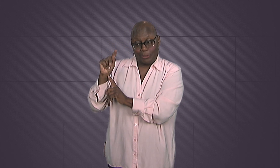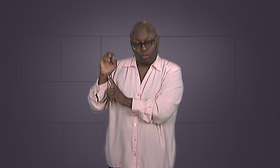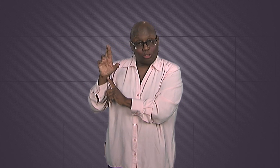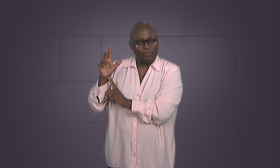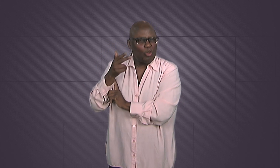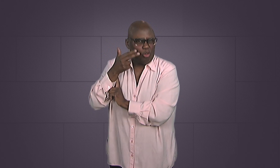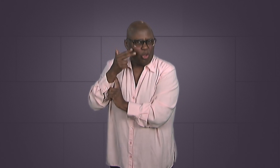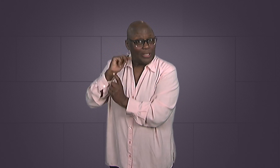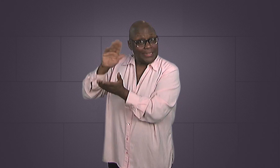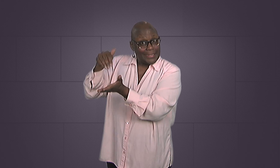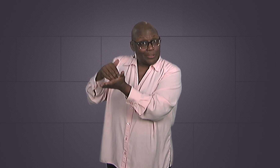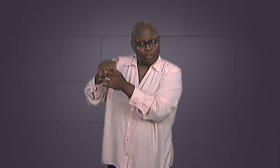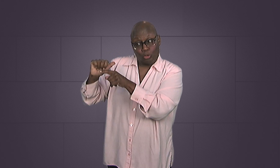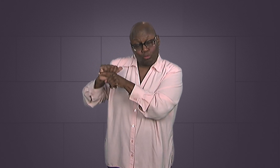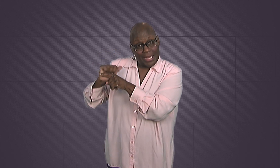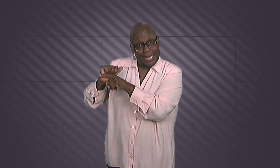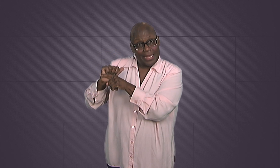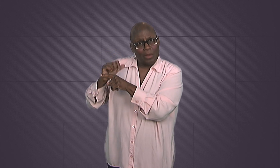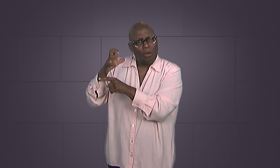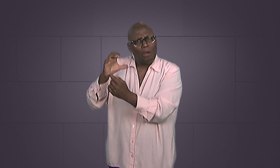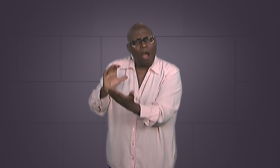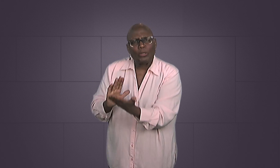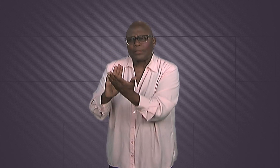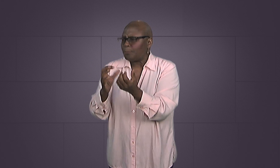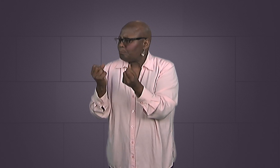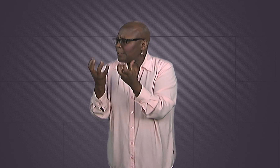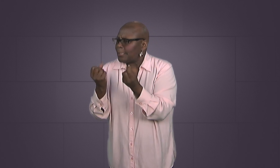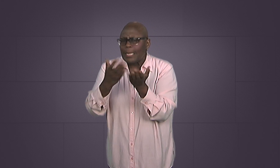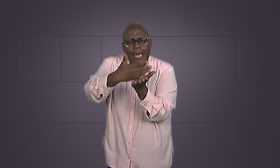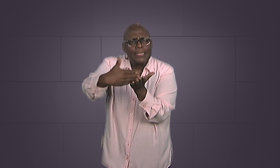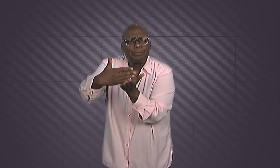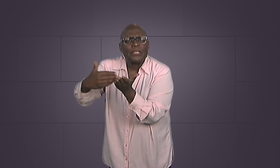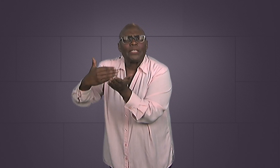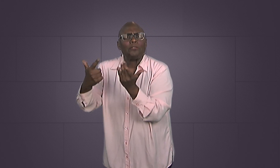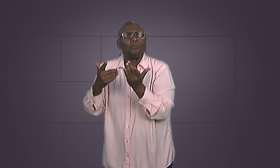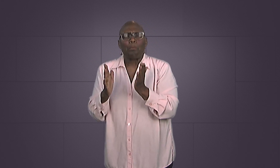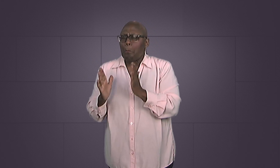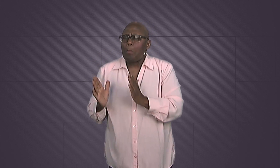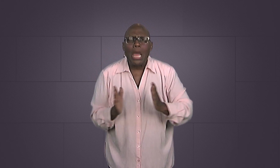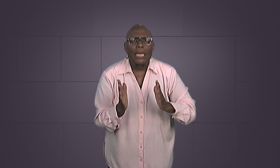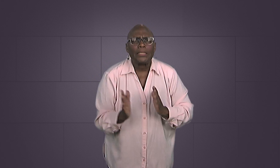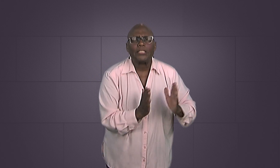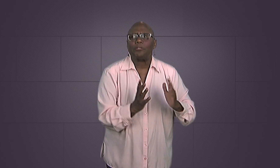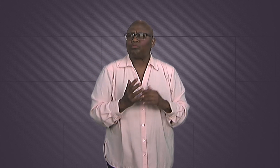that addresses the many aspects of planning and implementing